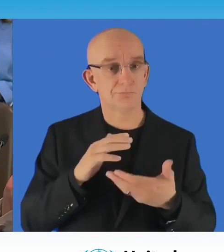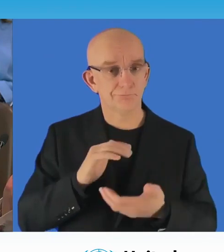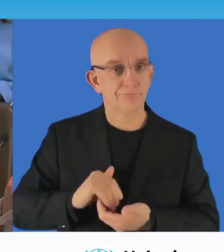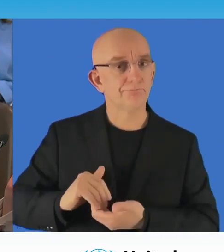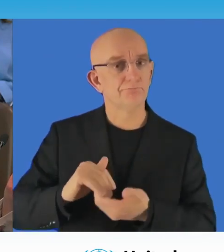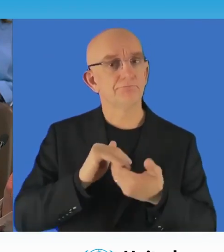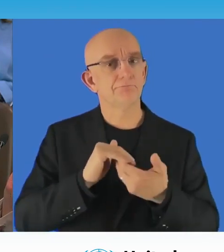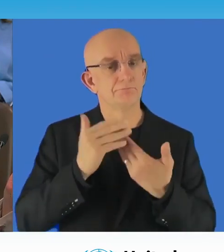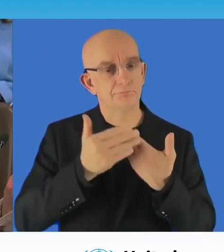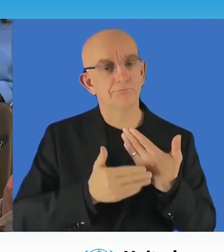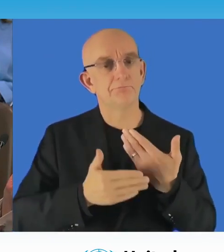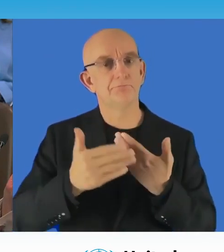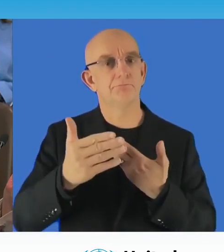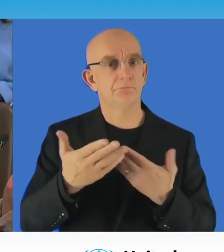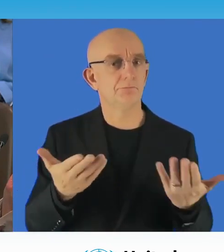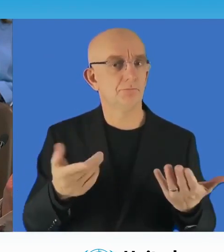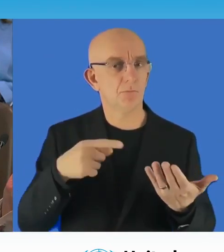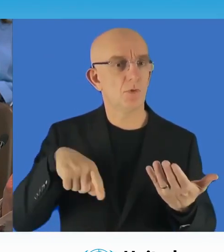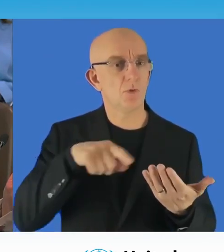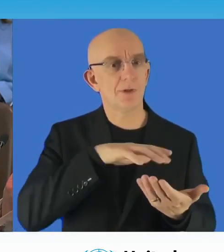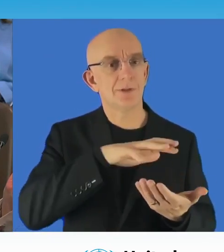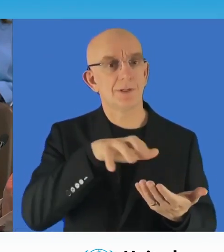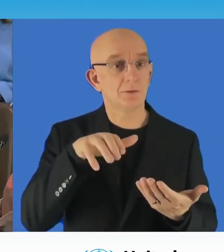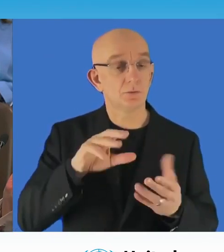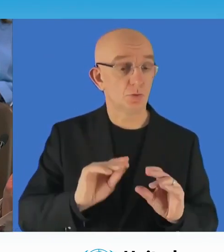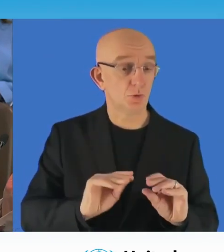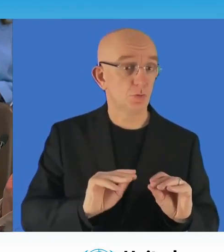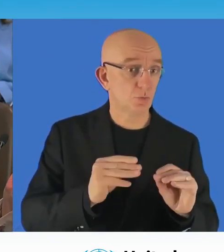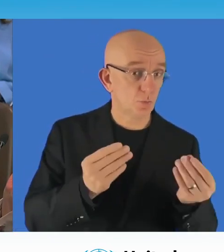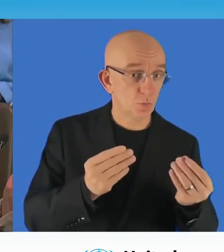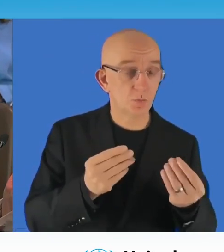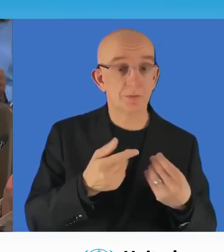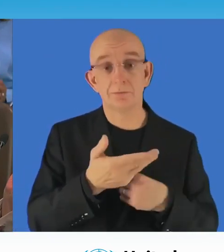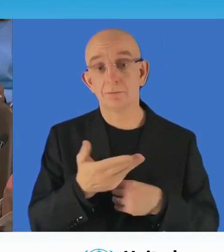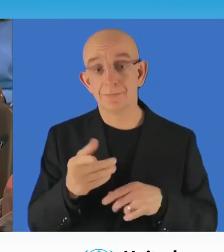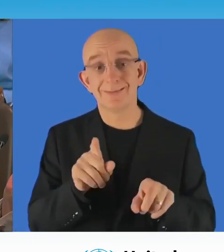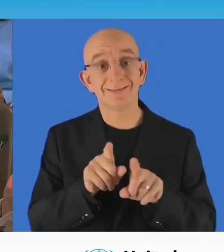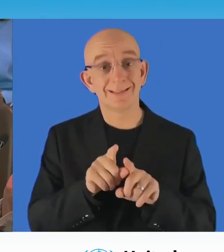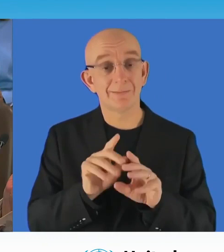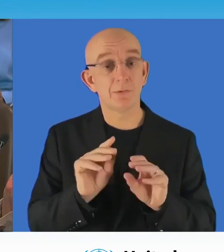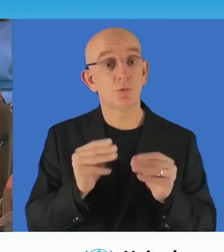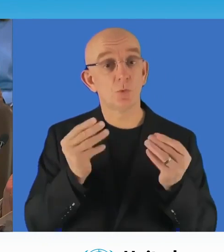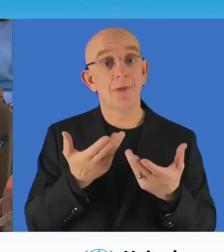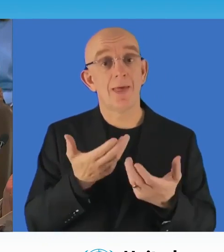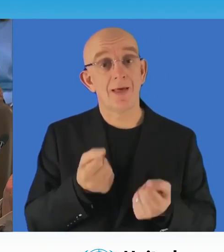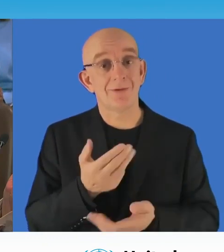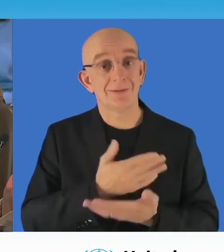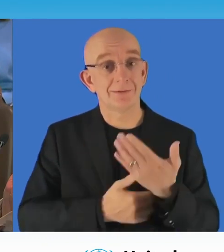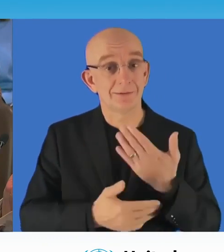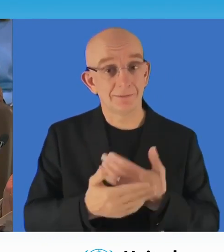including young person with disabilities and migrants contribute to promoting sustainable